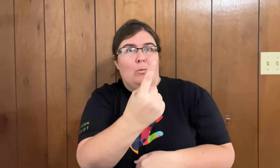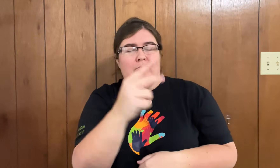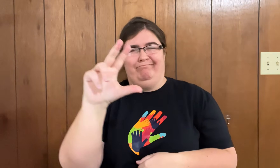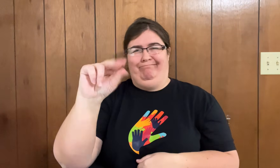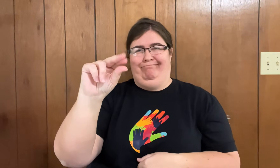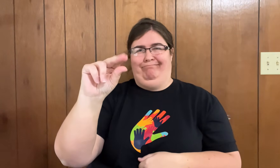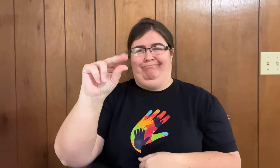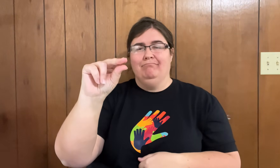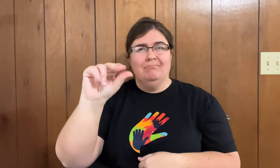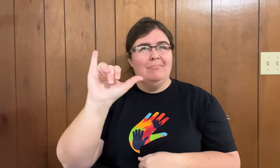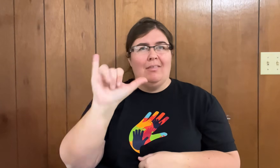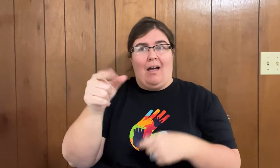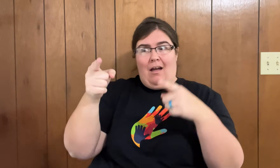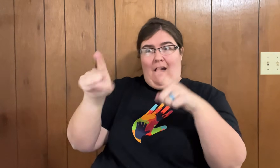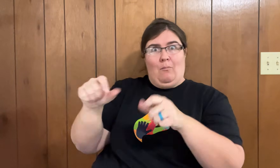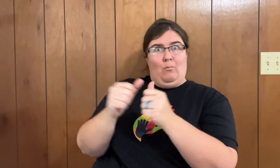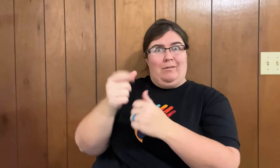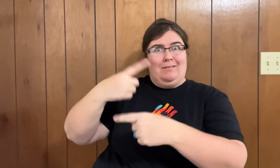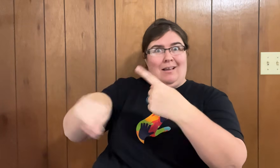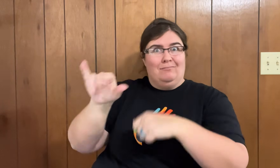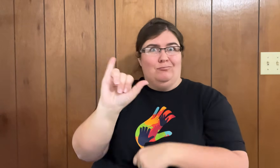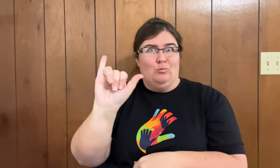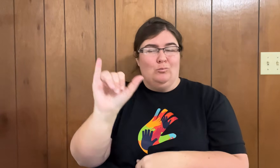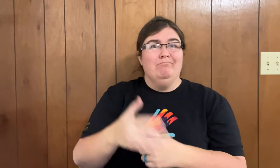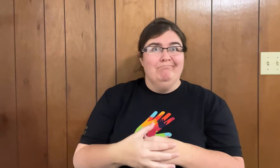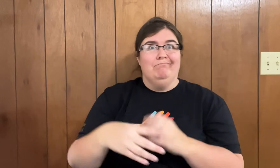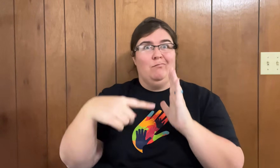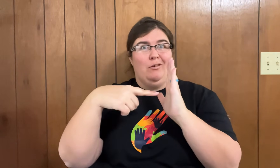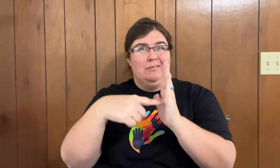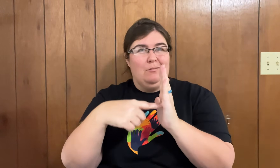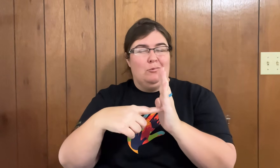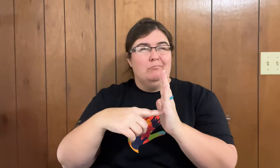written languages? Not at all. It has happened with sign languages too.